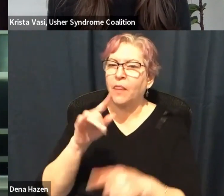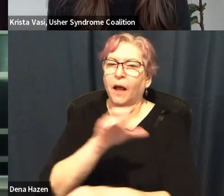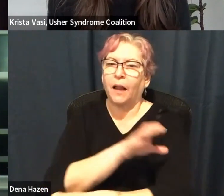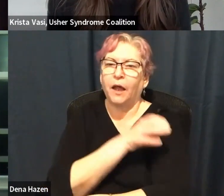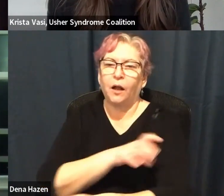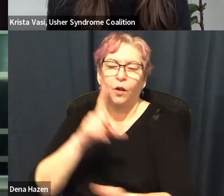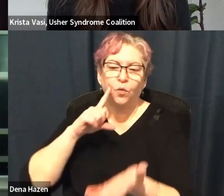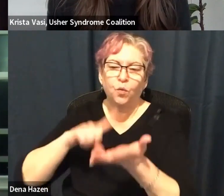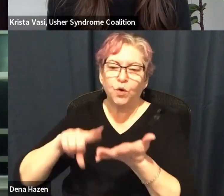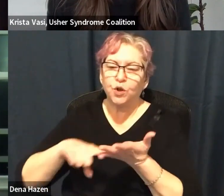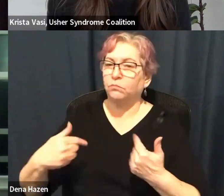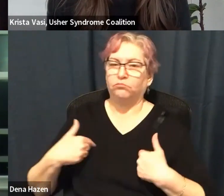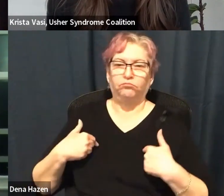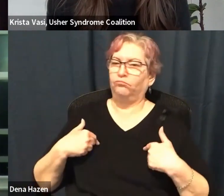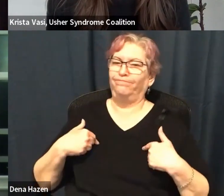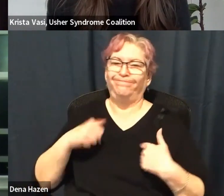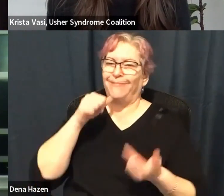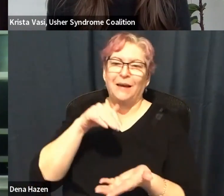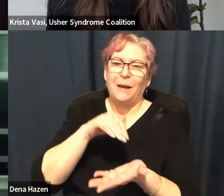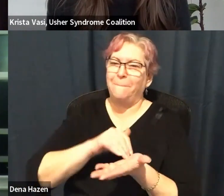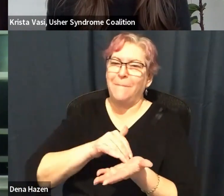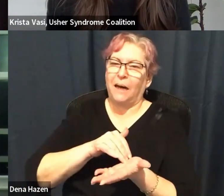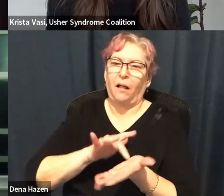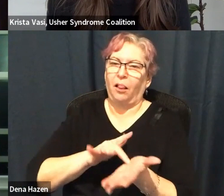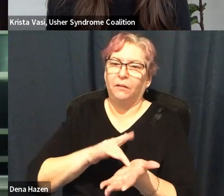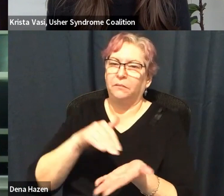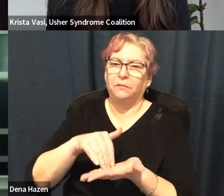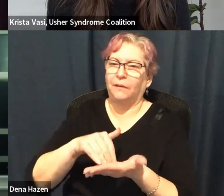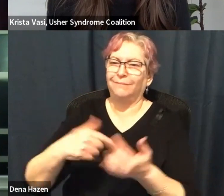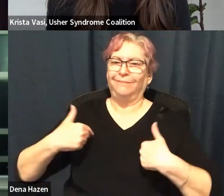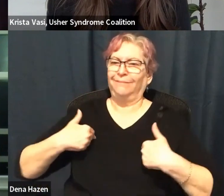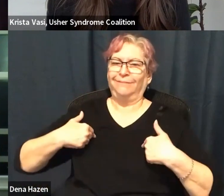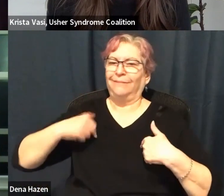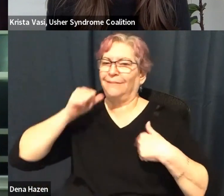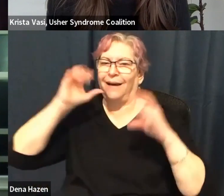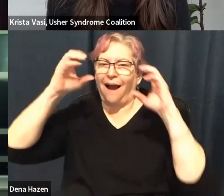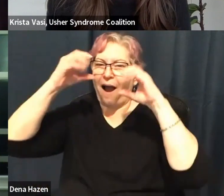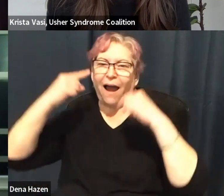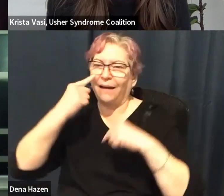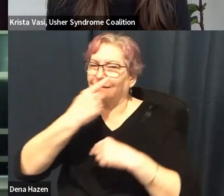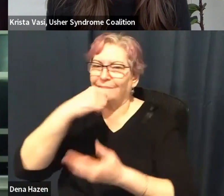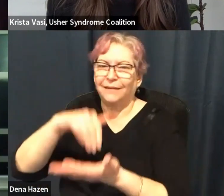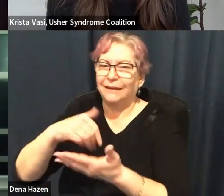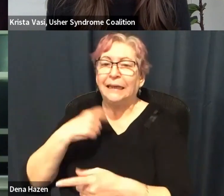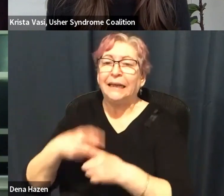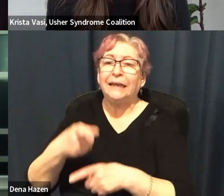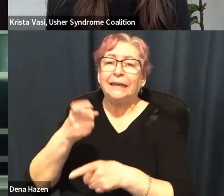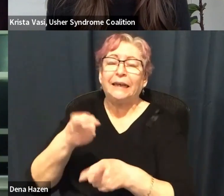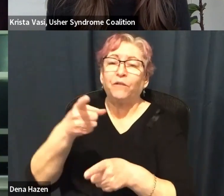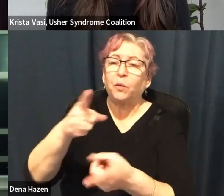I'm not a medical doctor and Doreen outlined she's not an ophthalmologist, so we can't give medical advice.